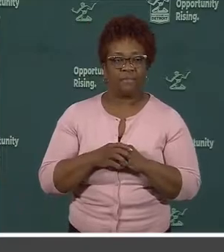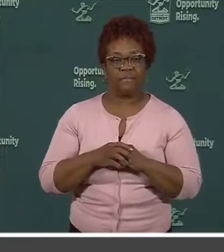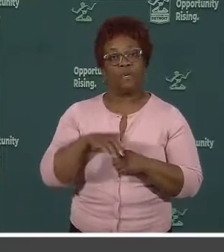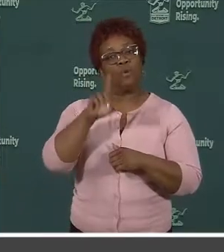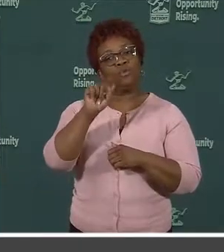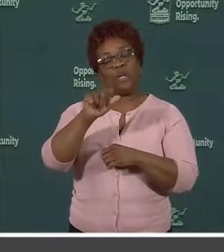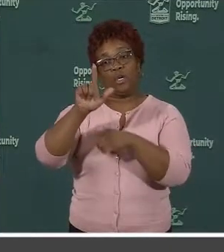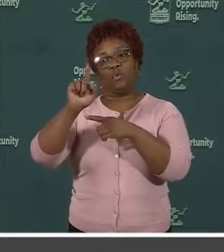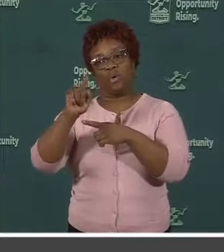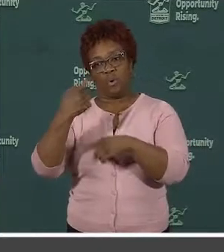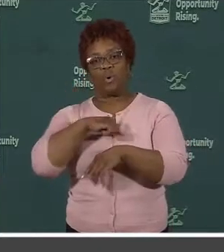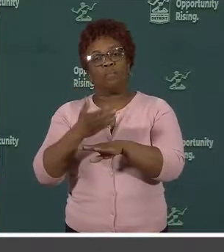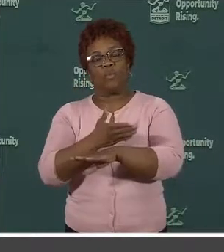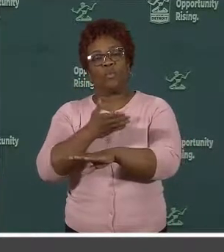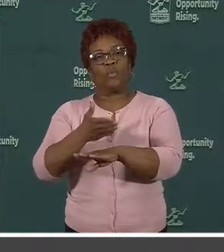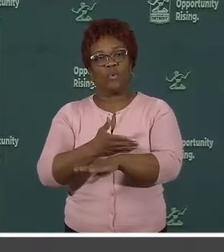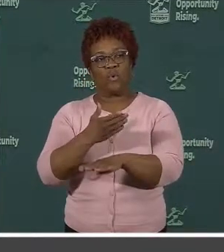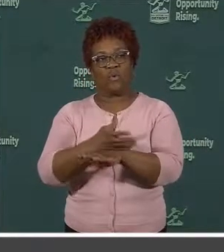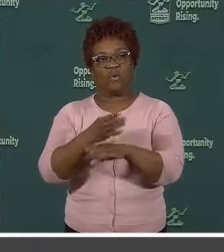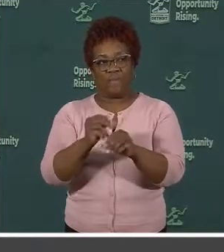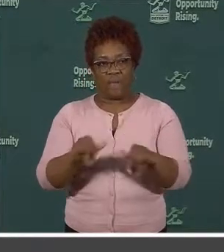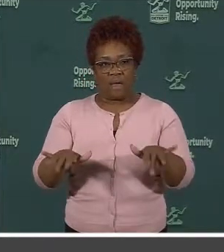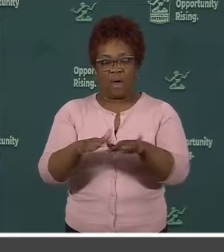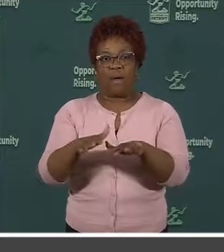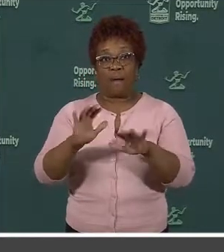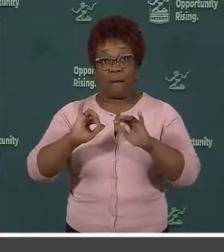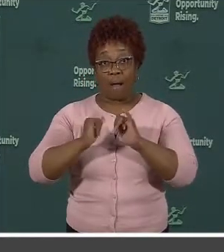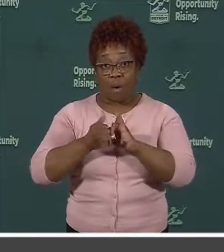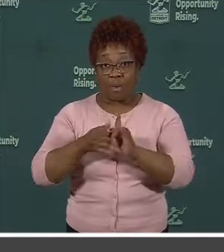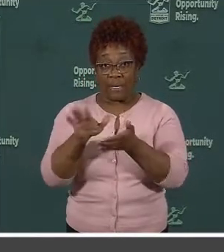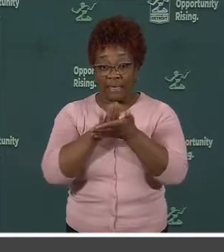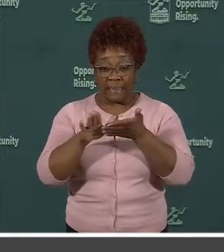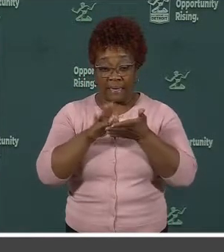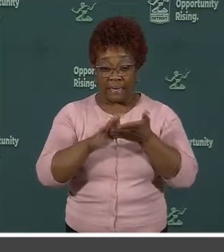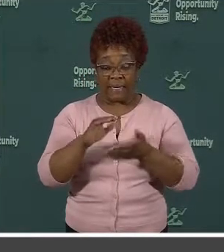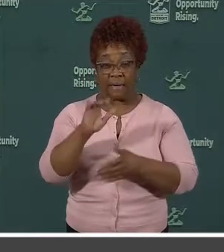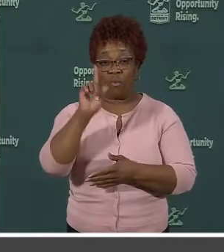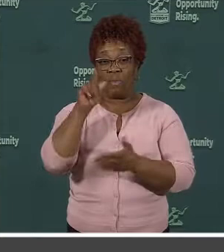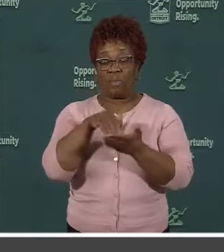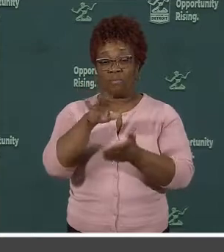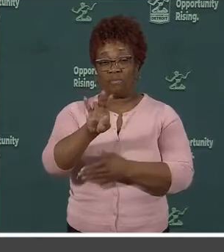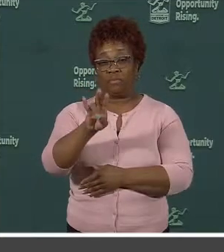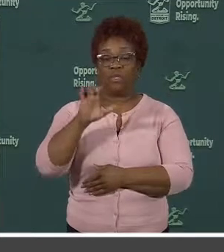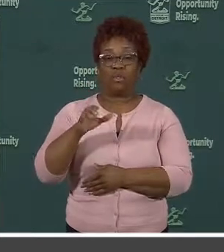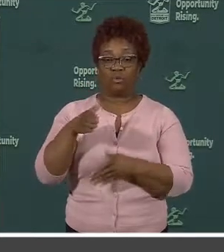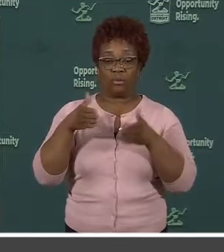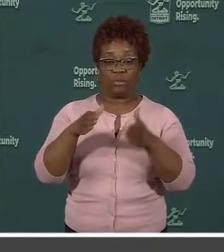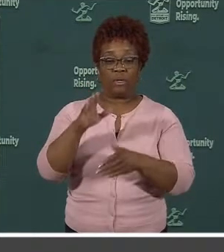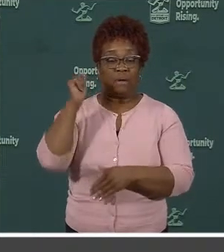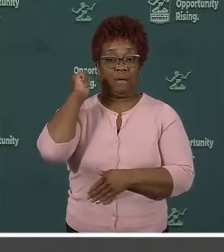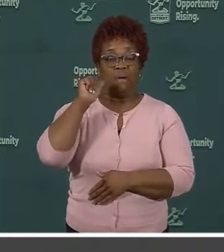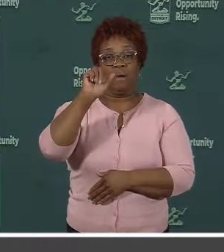NEIGHBORHOODS BY CLEANING SEVENTEEN HUNDRED ALLEYS AND WE'LL CLEAN TWO THOUSAND MORE ALLEYS IN TWENTY TWENTY TWO